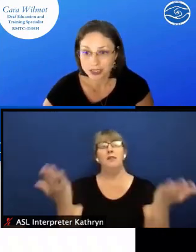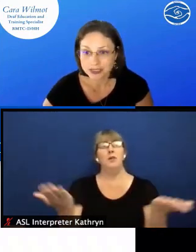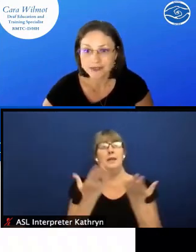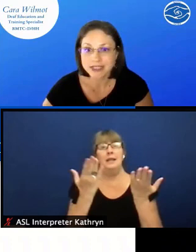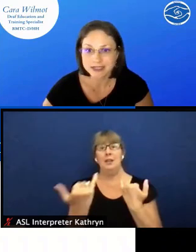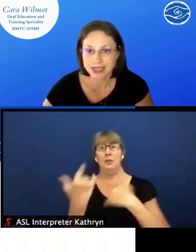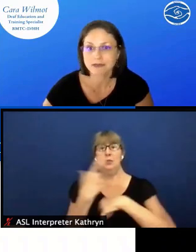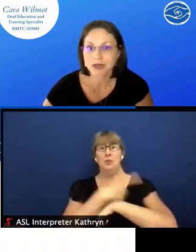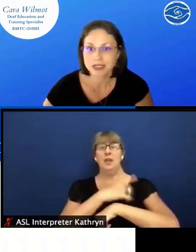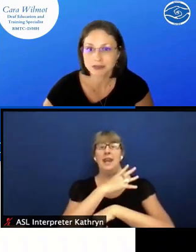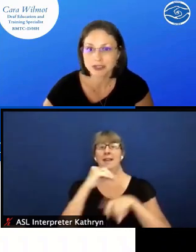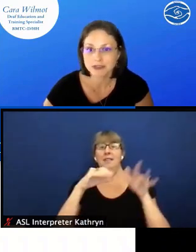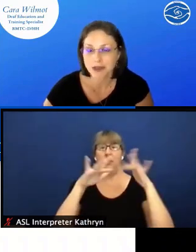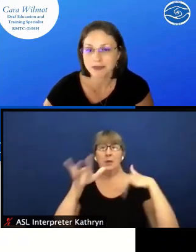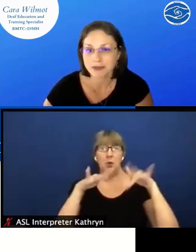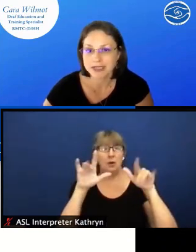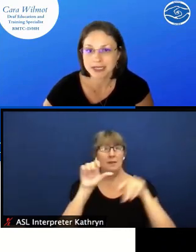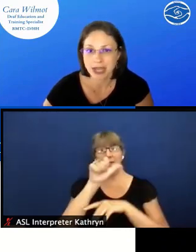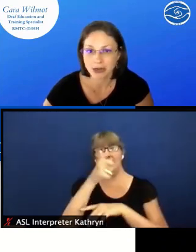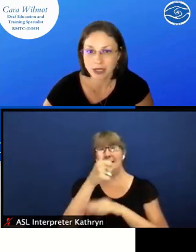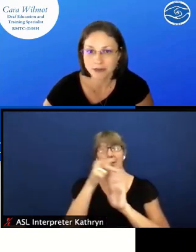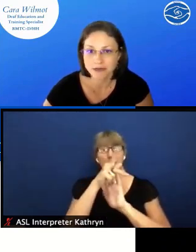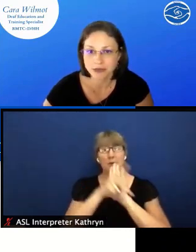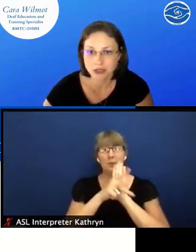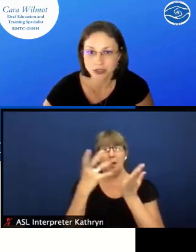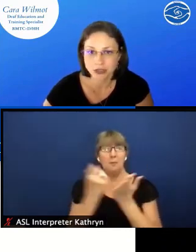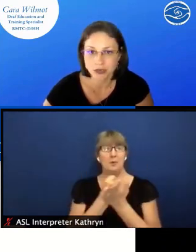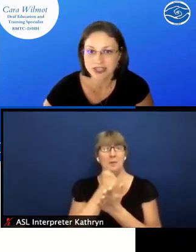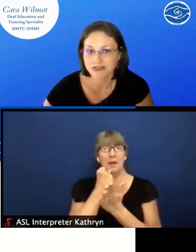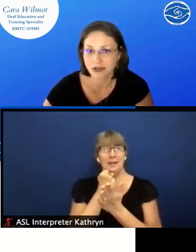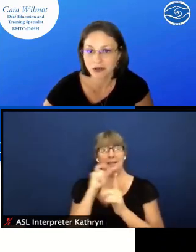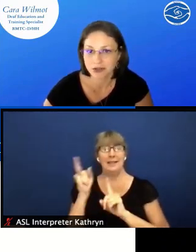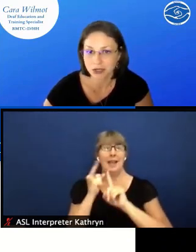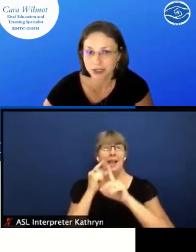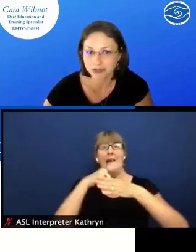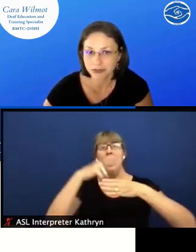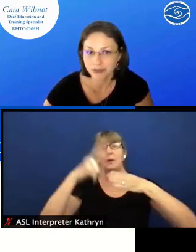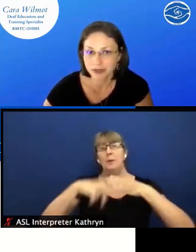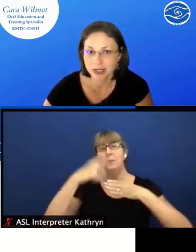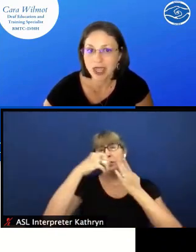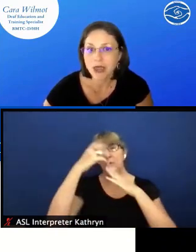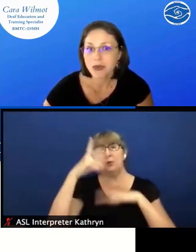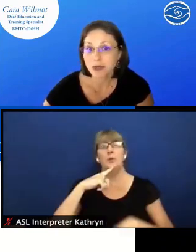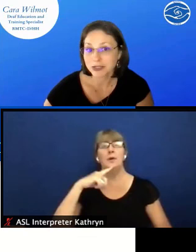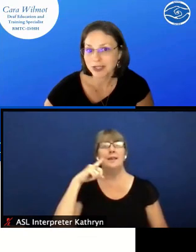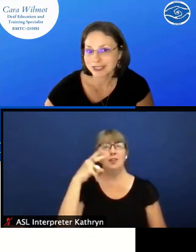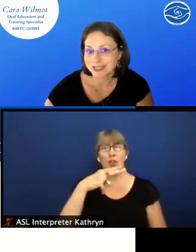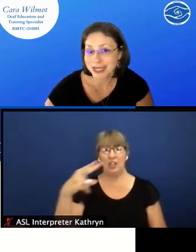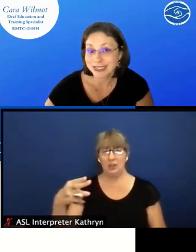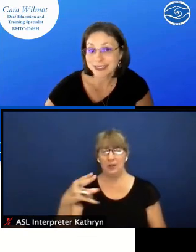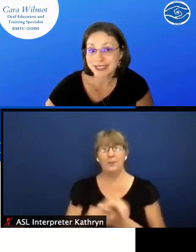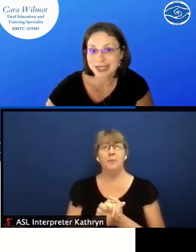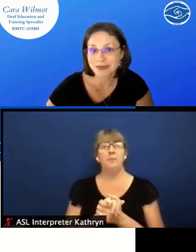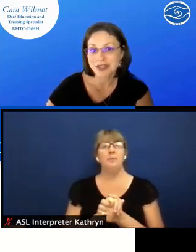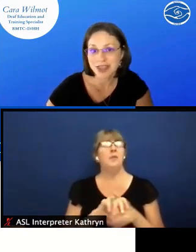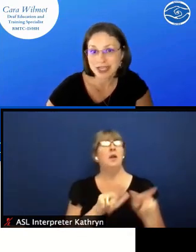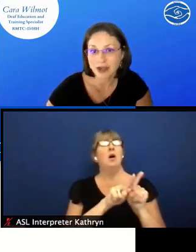of these 10 principles of Optimizing Outcomes for Students who are Deaf and Hard of Hearing. We would also like to take the time to thank our